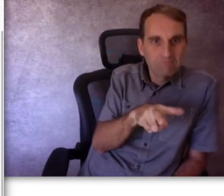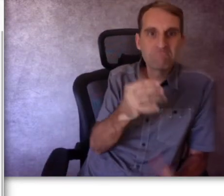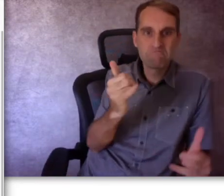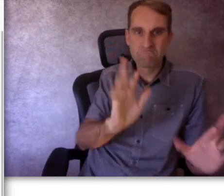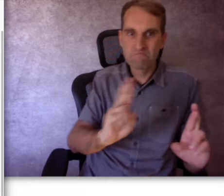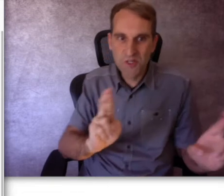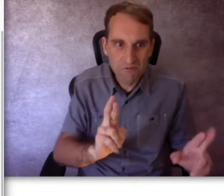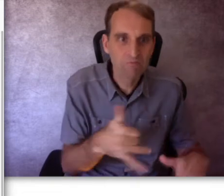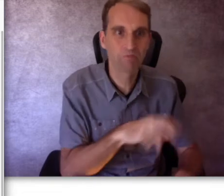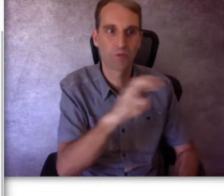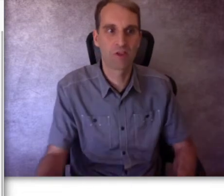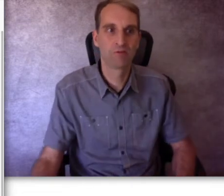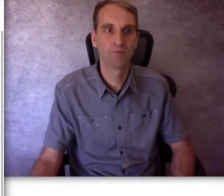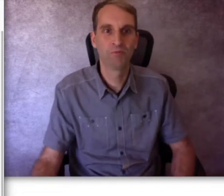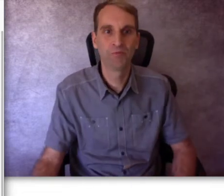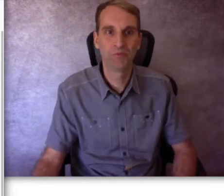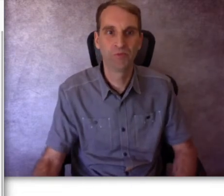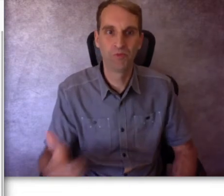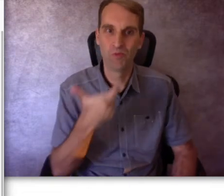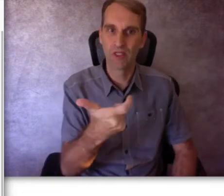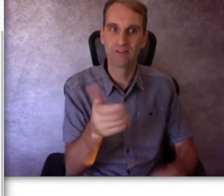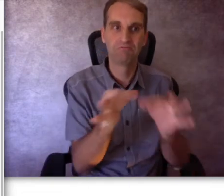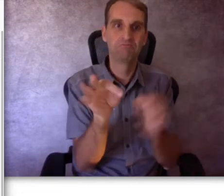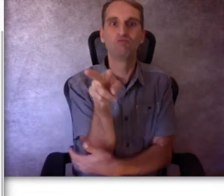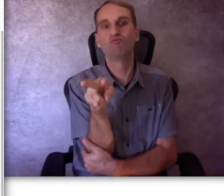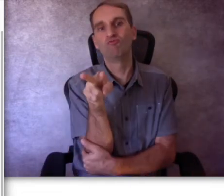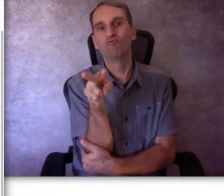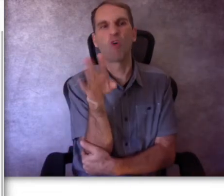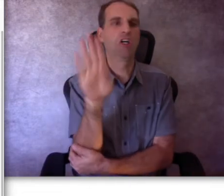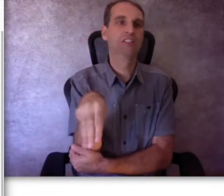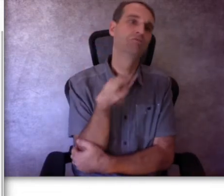Then you have your choice of being able to attend to either the PowerPoint, the script or the video in sign language